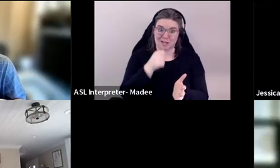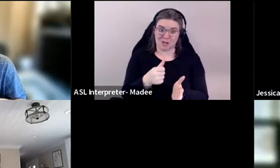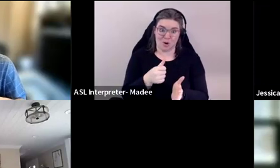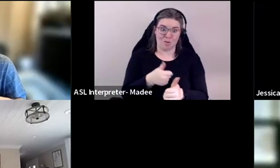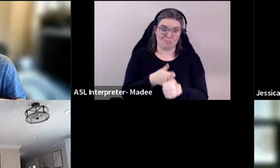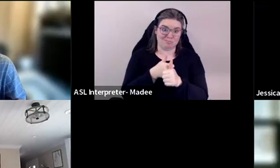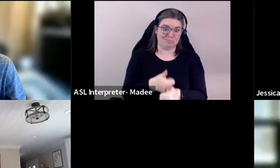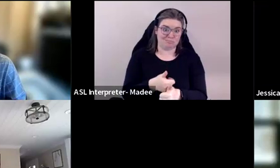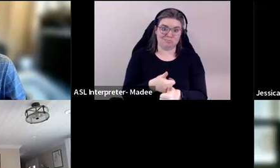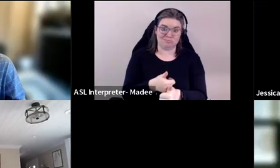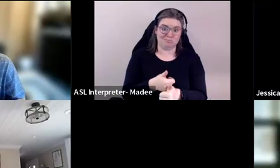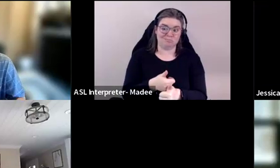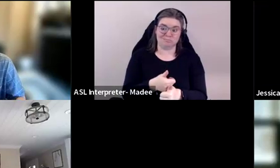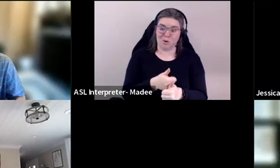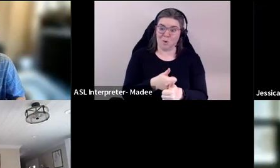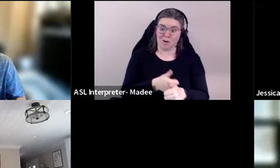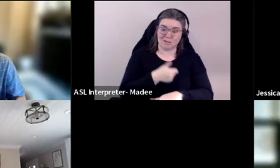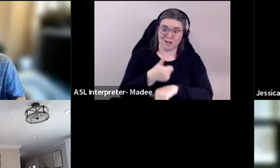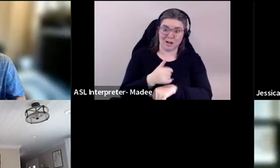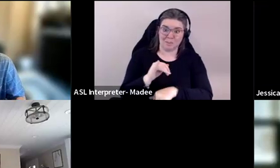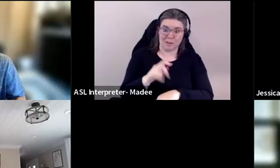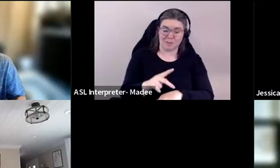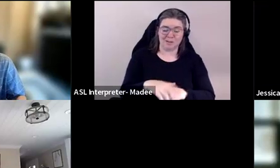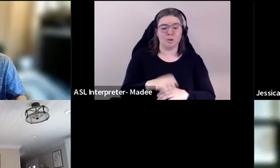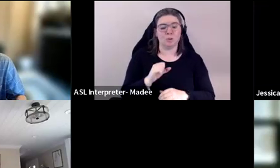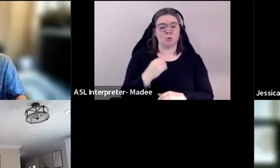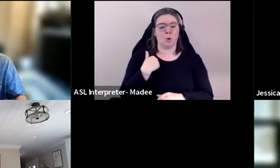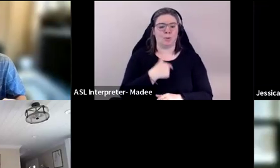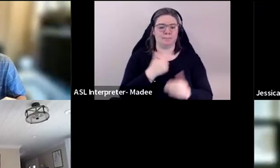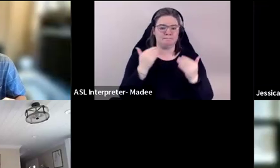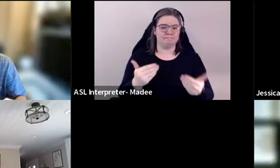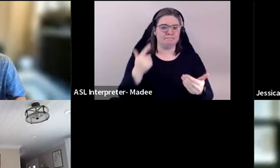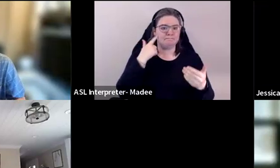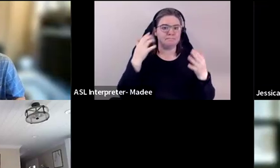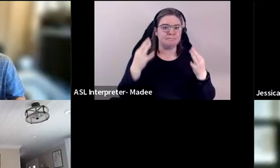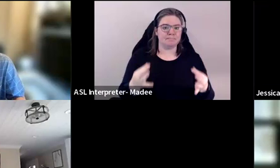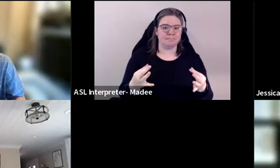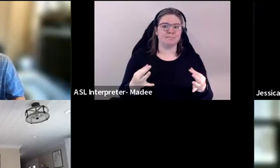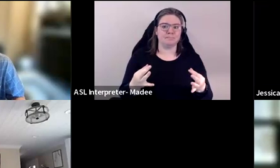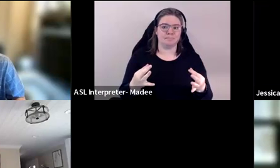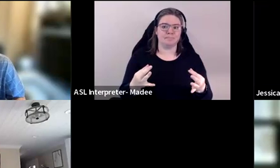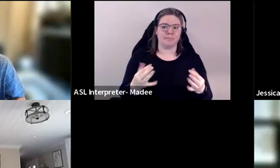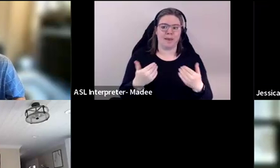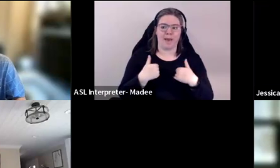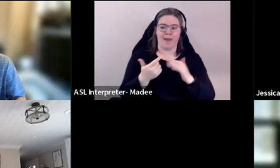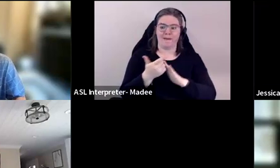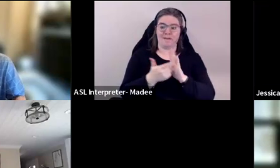Don Dew: So our center made a conscious decision Don Dew: to Don Dew: start having an attorney attend ieps